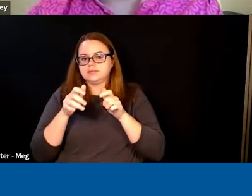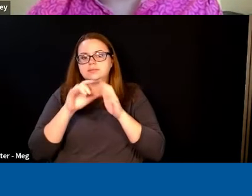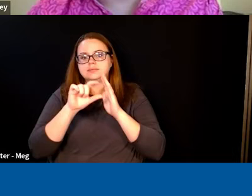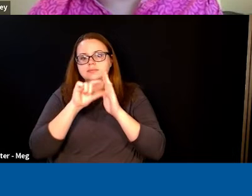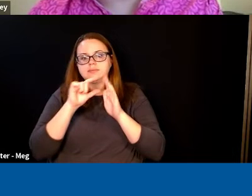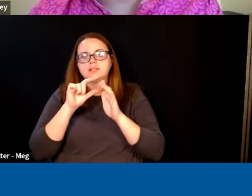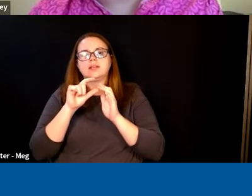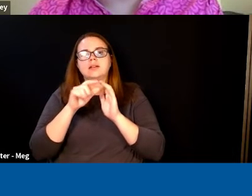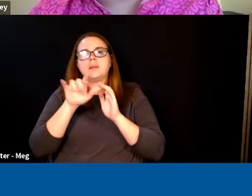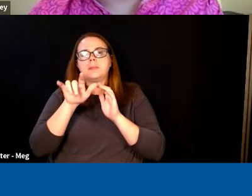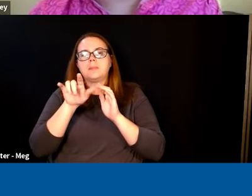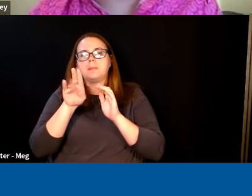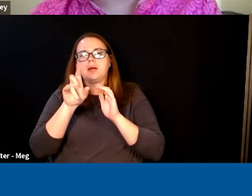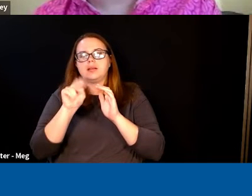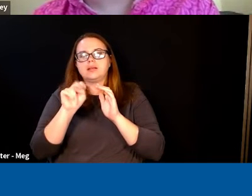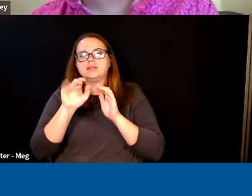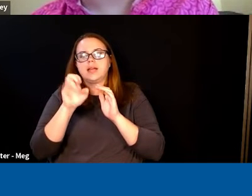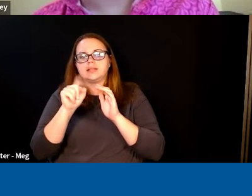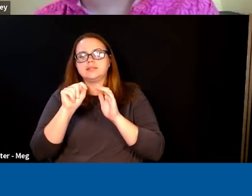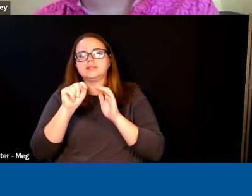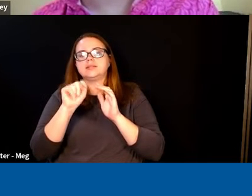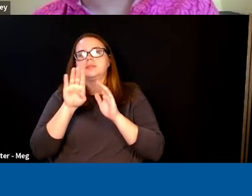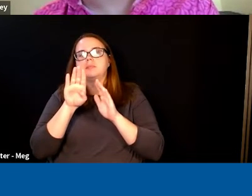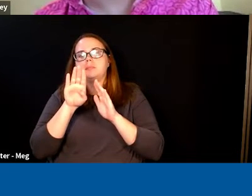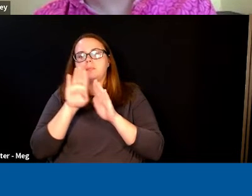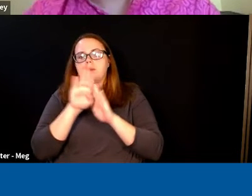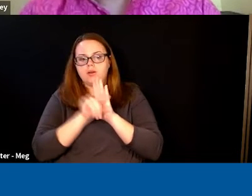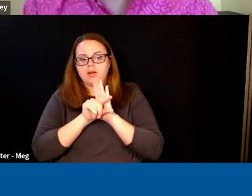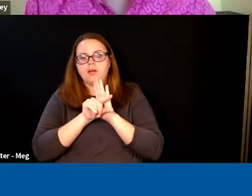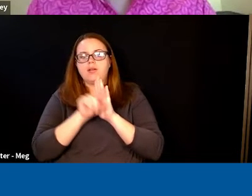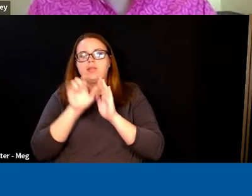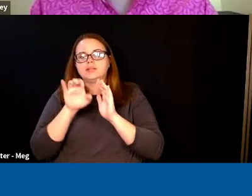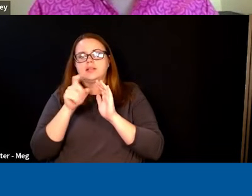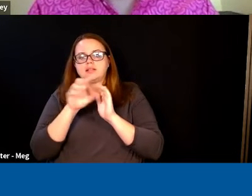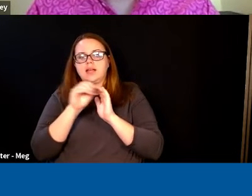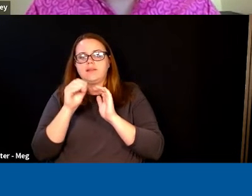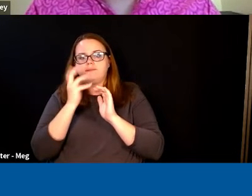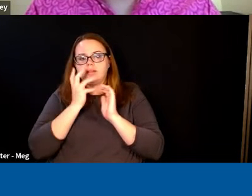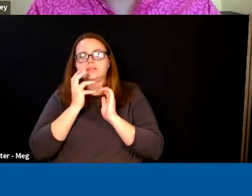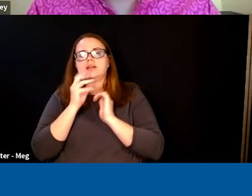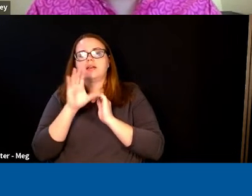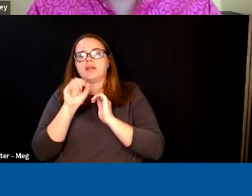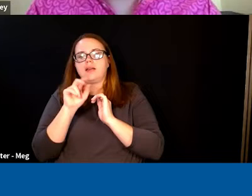Button text and button background are ButtonText and ButtonFace and Canvas is background color.